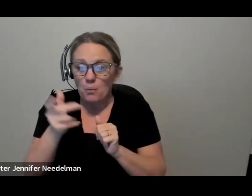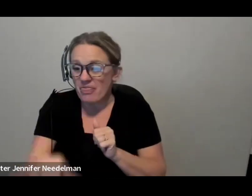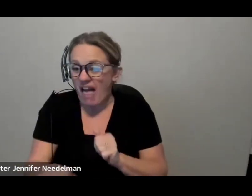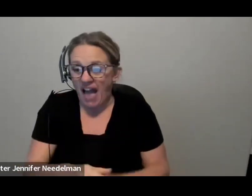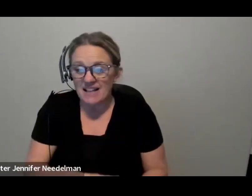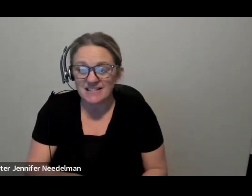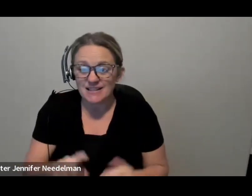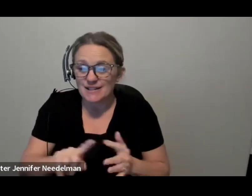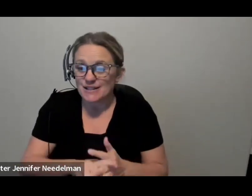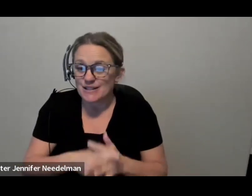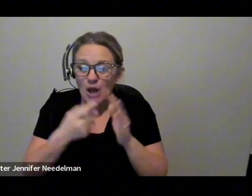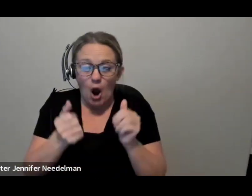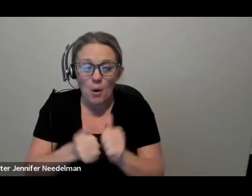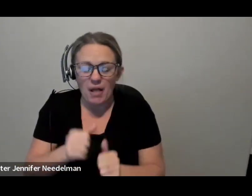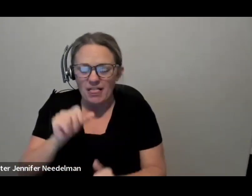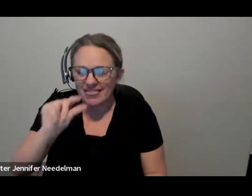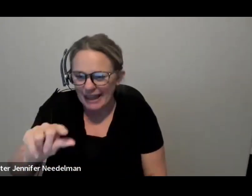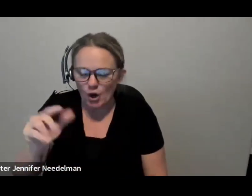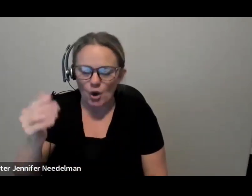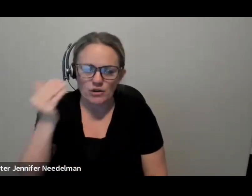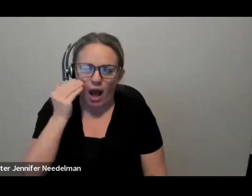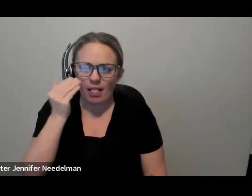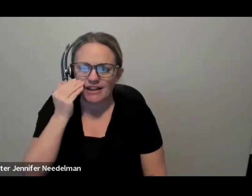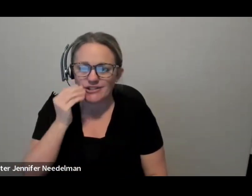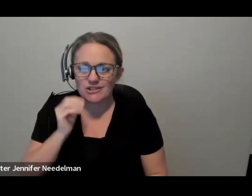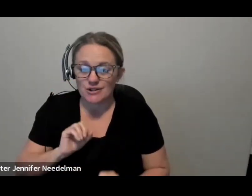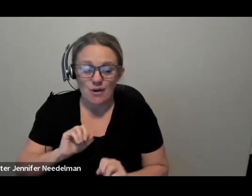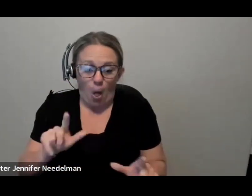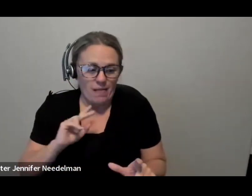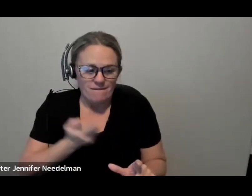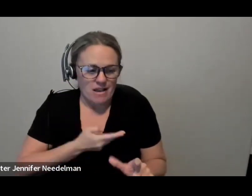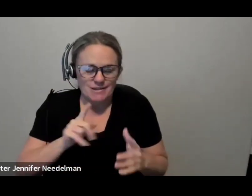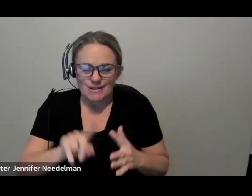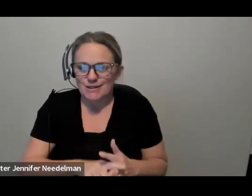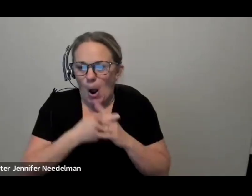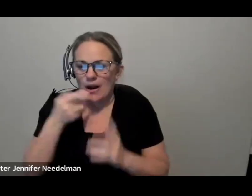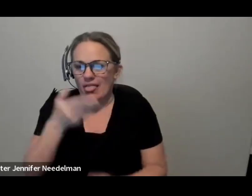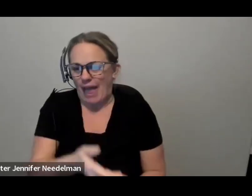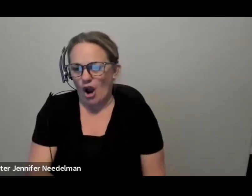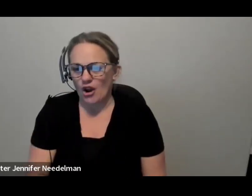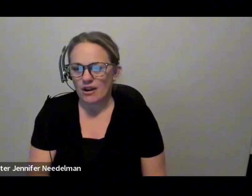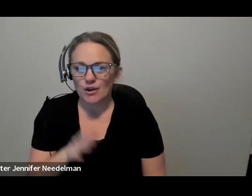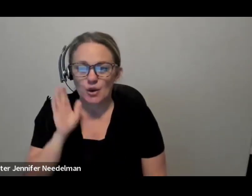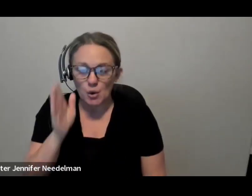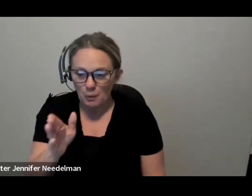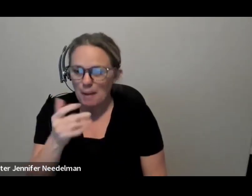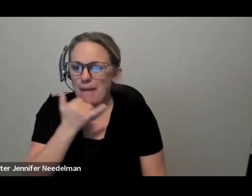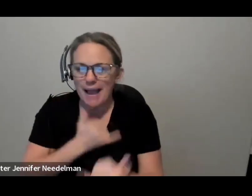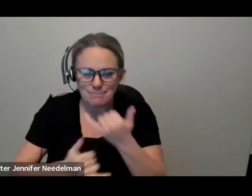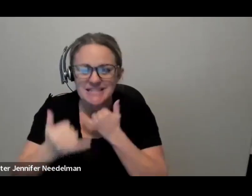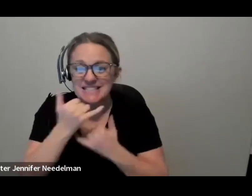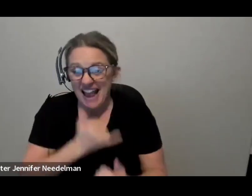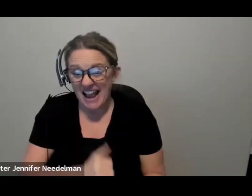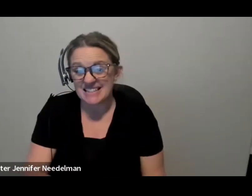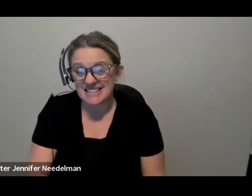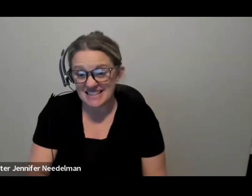because that is where honestly we all started. You'll make mistakes. I've made mistakes really bad, embarrassing mistakes